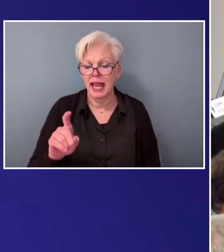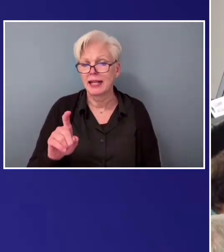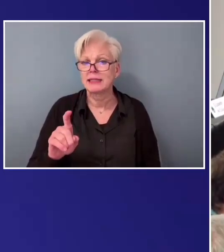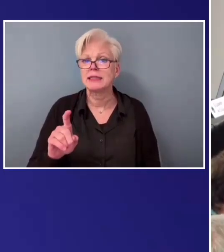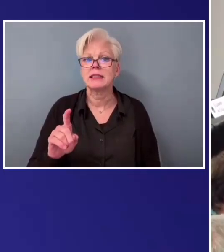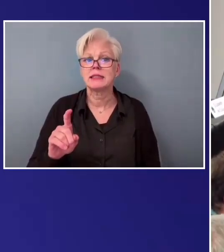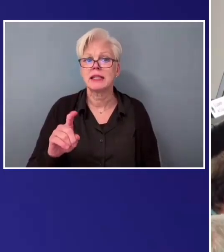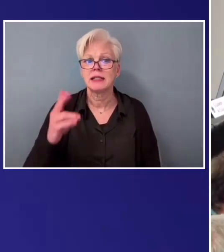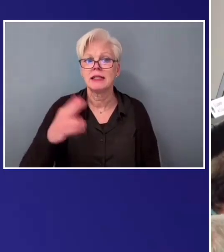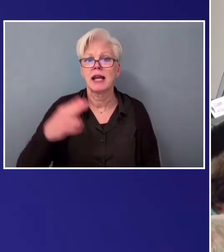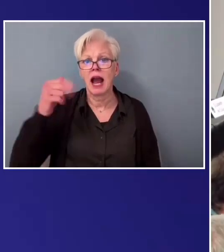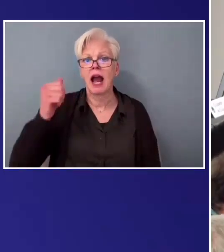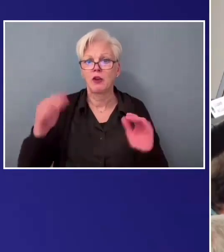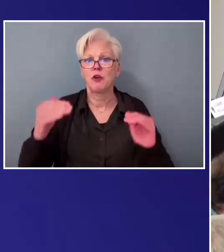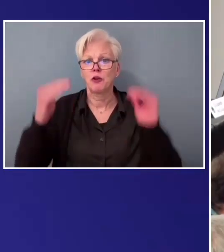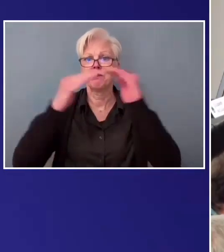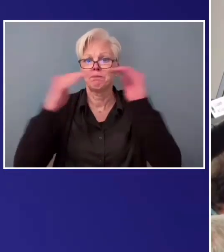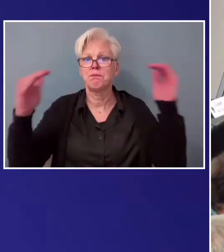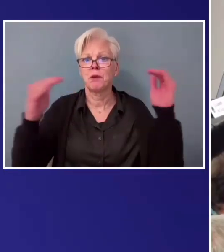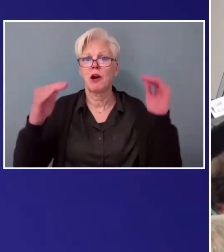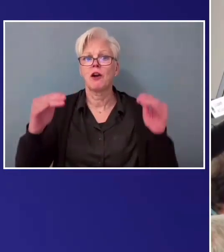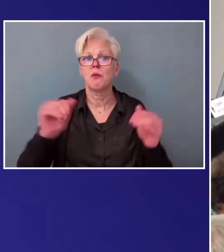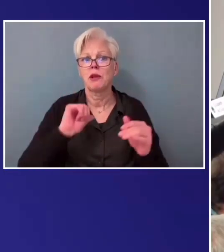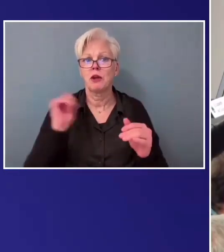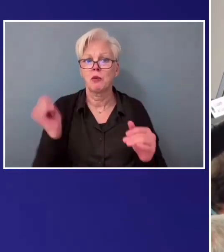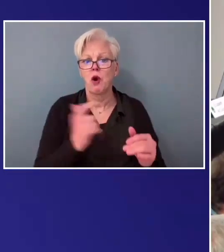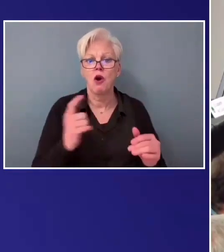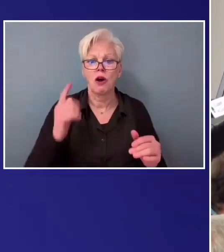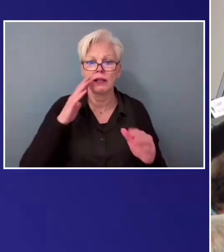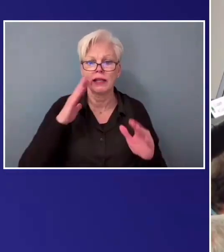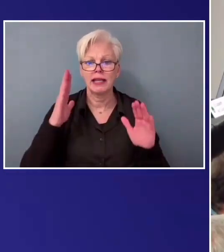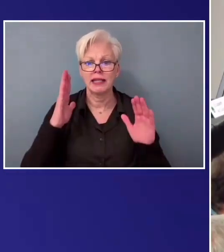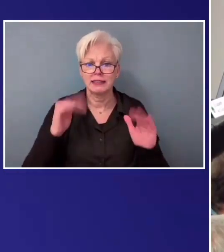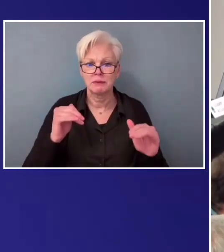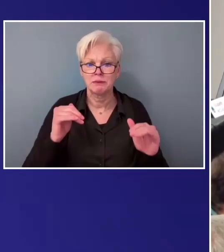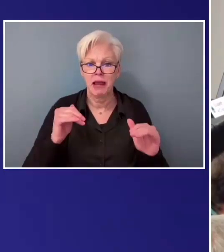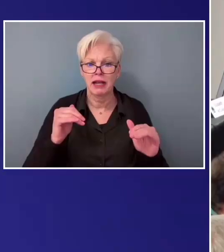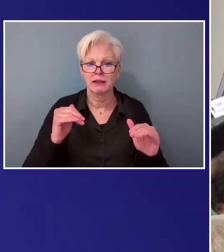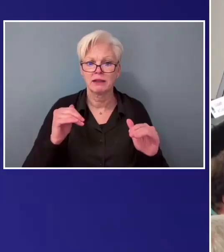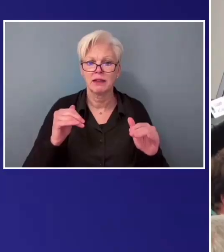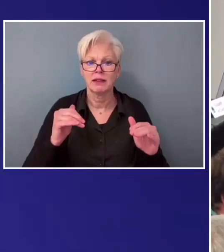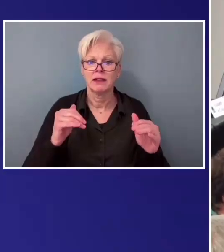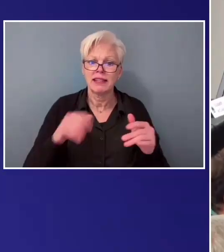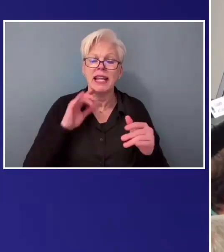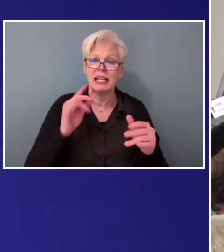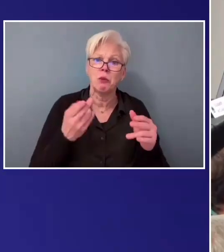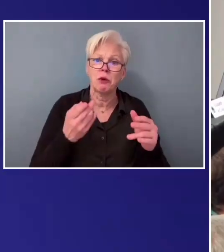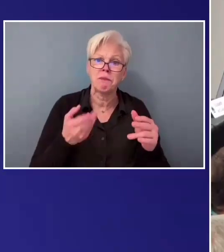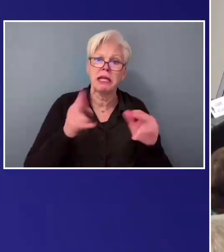higher bar. I think we would all expect direction that would be higher. I don't know that I expected it to be that much higher. And so I guess I just wanted to